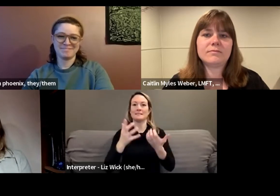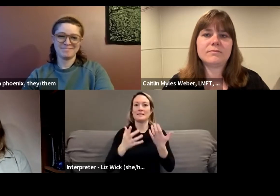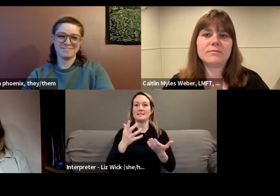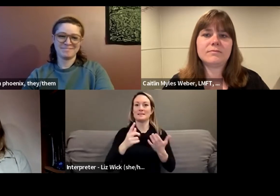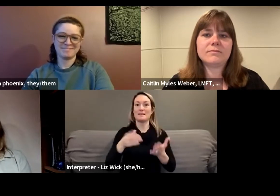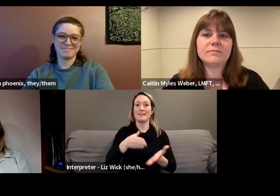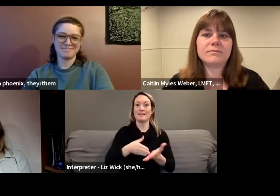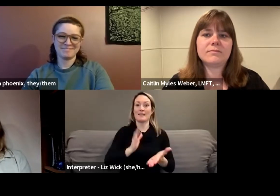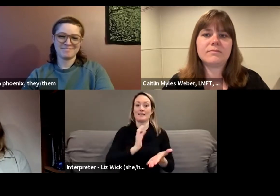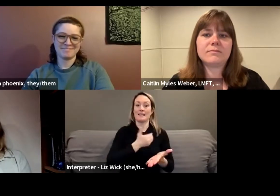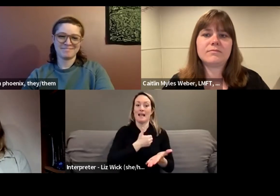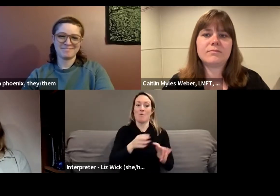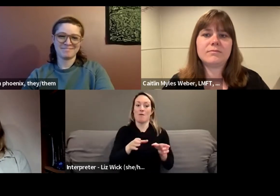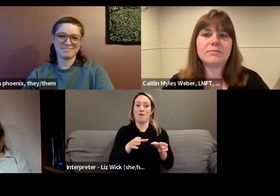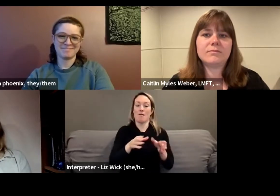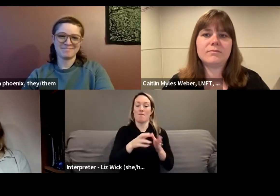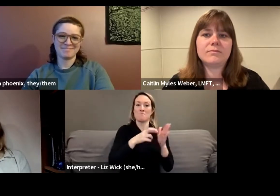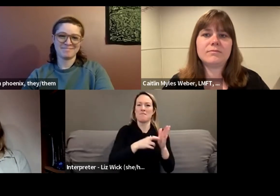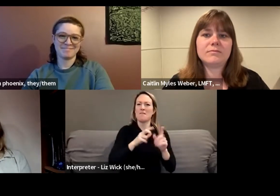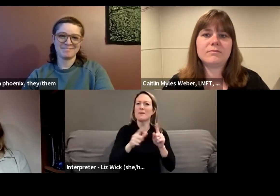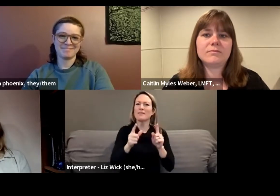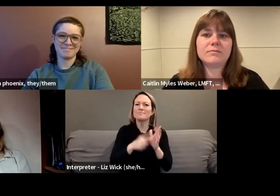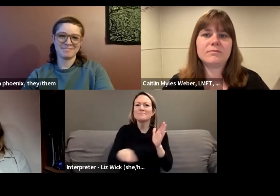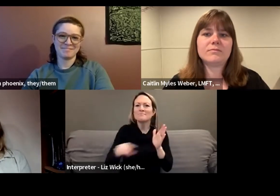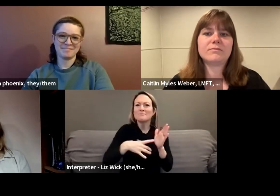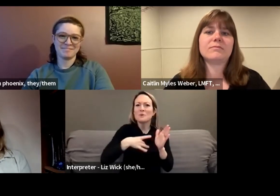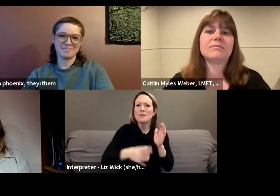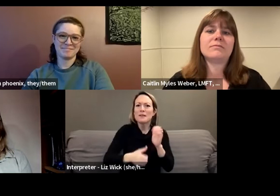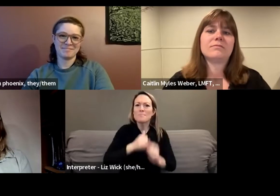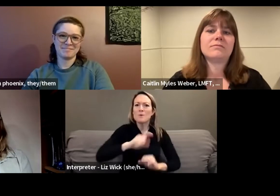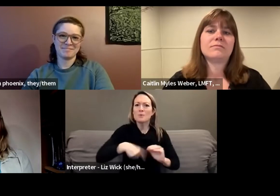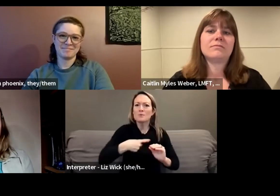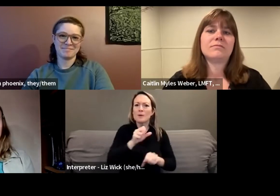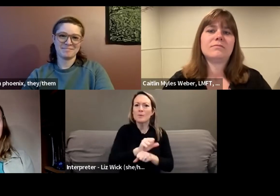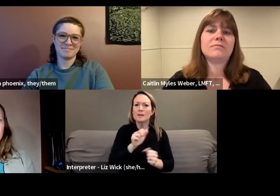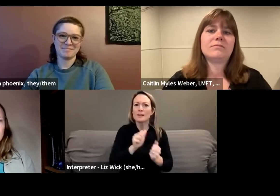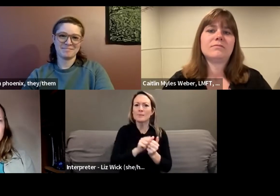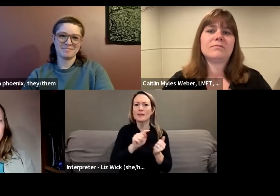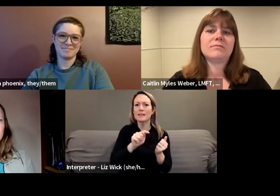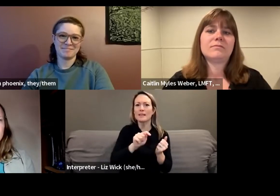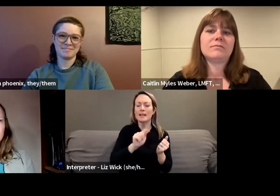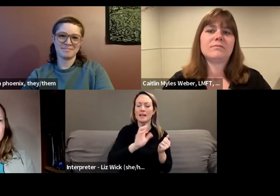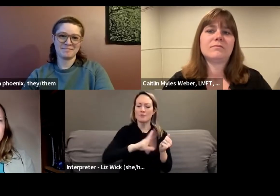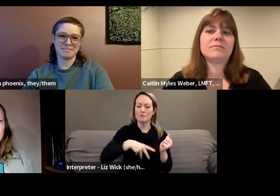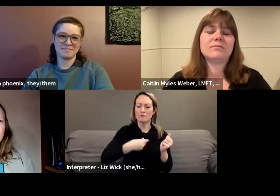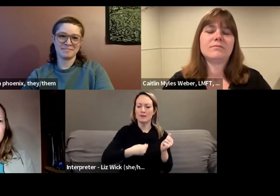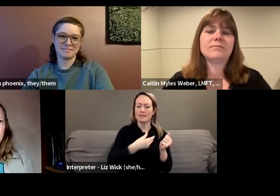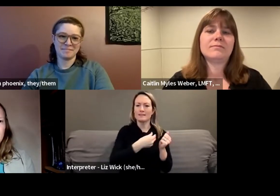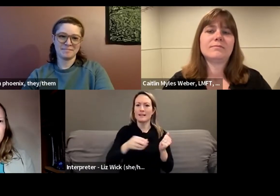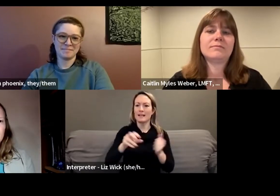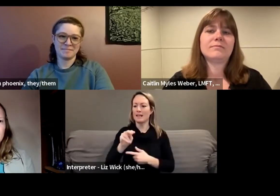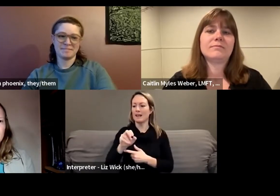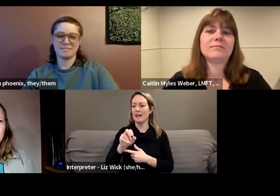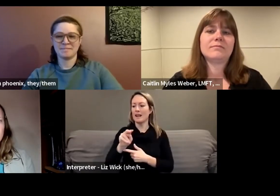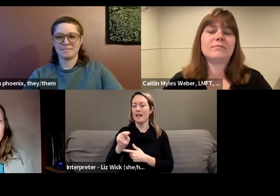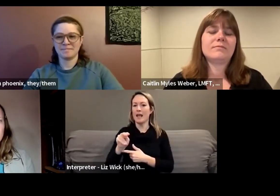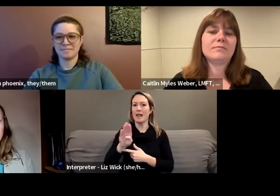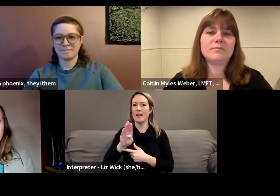but what do you like most about working with trans and nonbinary clients? And why FORGE doesn't believe in that kind of thing